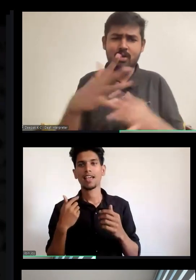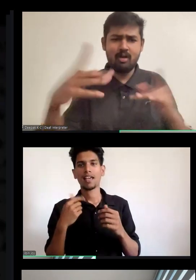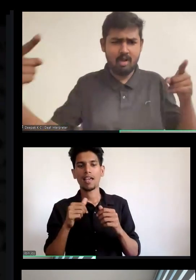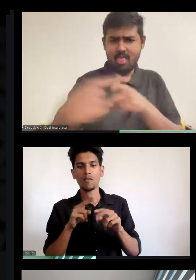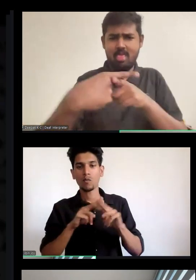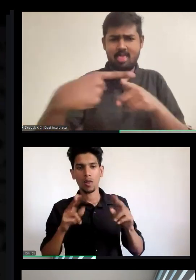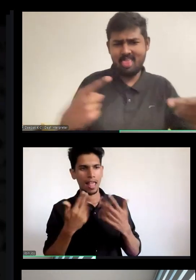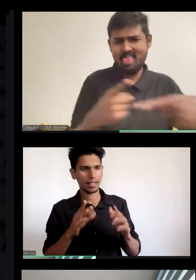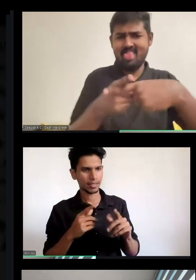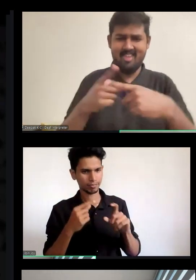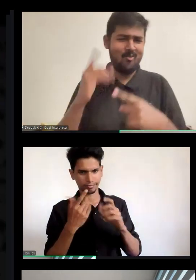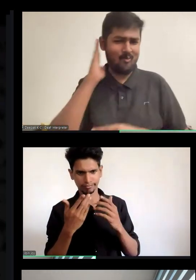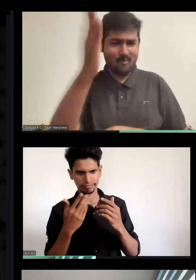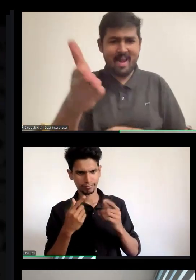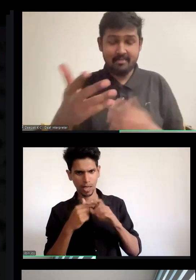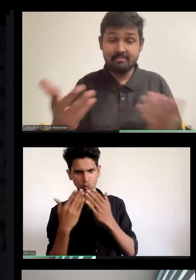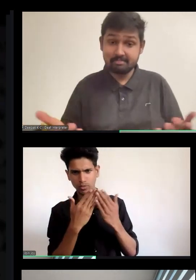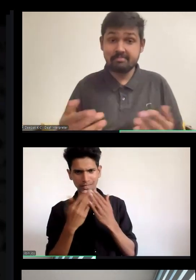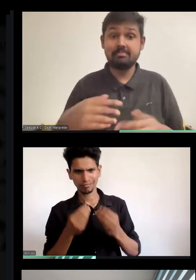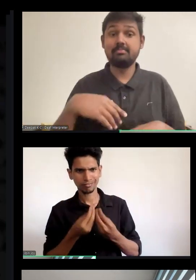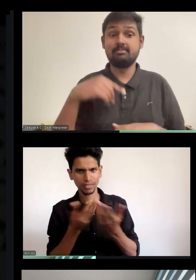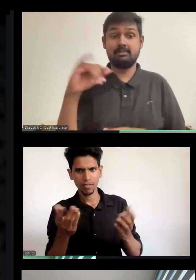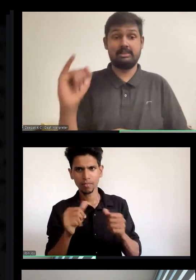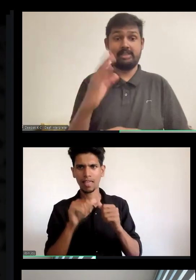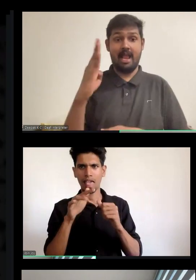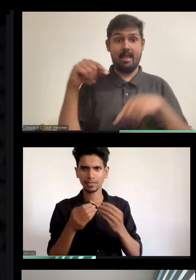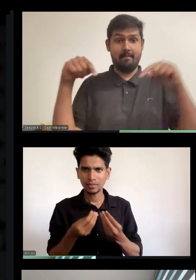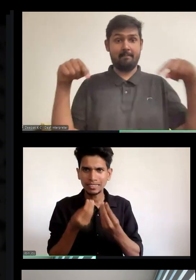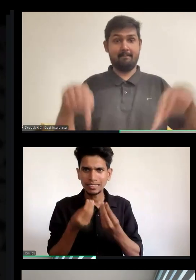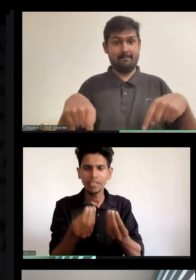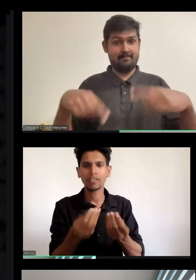users in 1,400 customer locations in 40 countries and six continents.